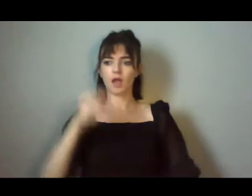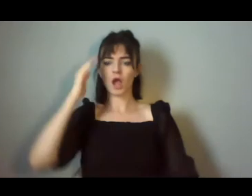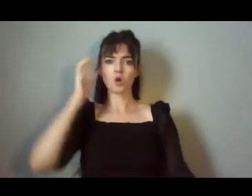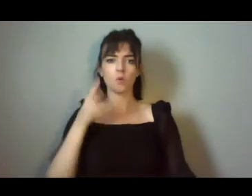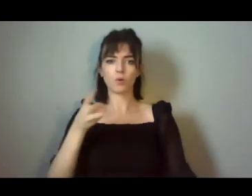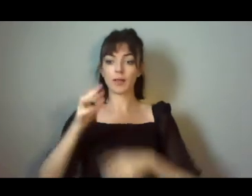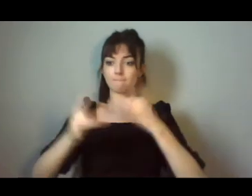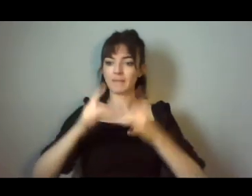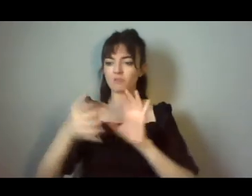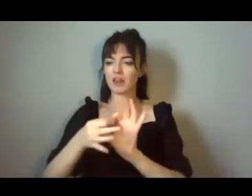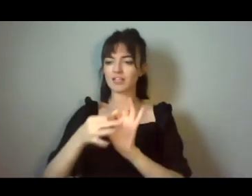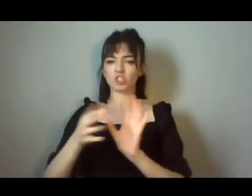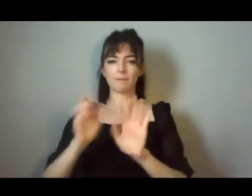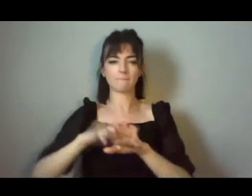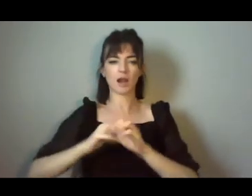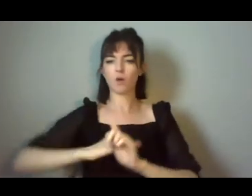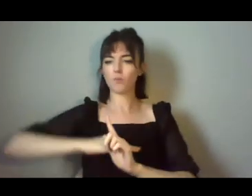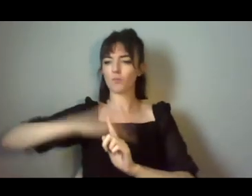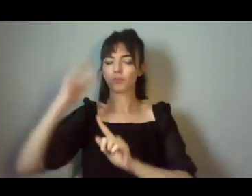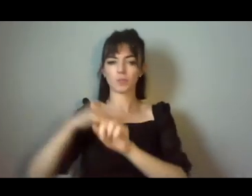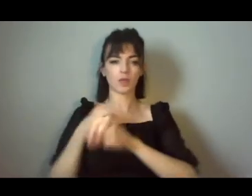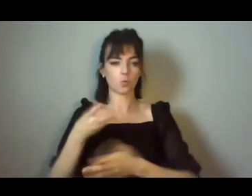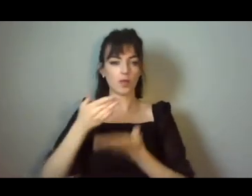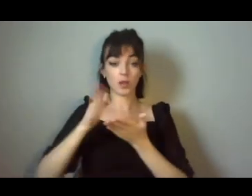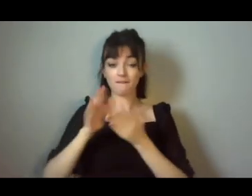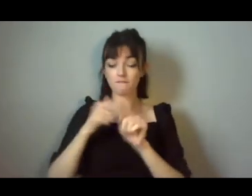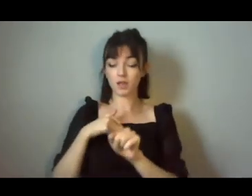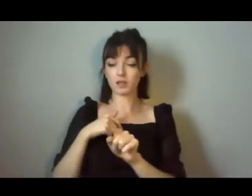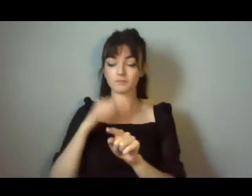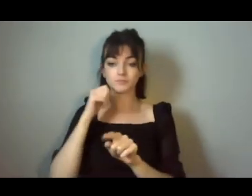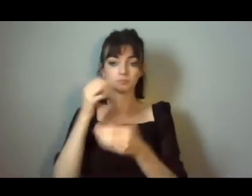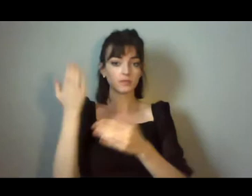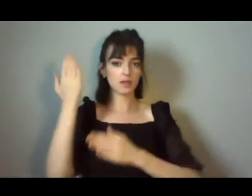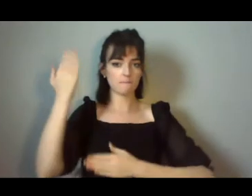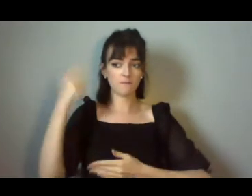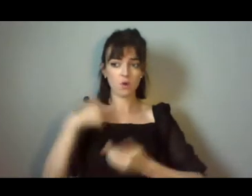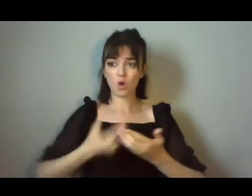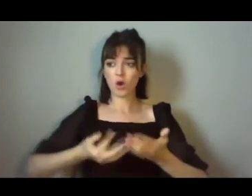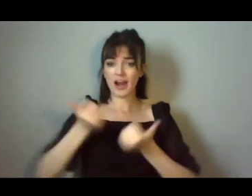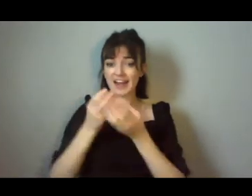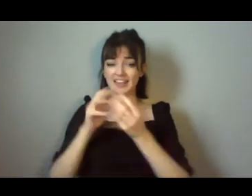certain degree of clarity to where perhaps there was previously confusion. The solicitor client